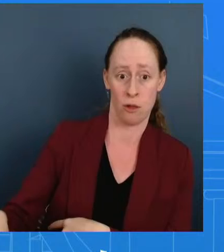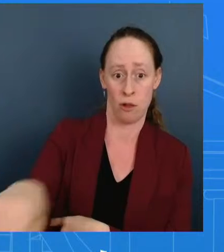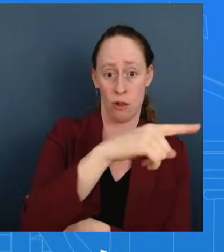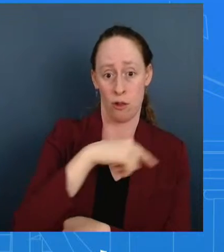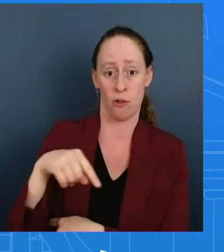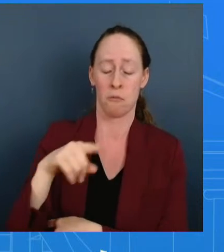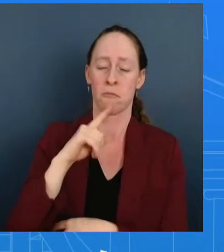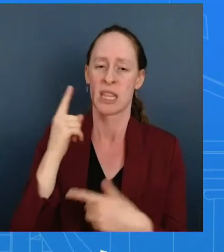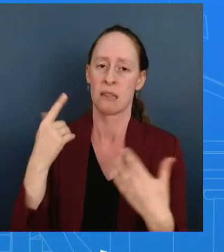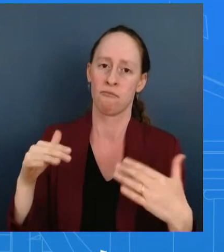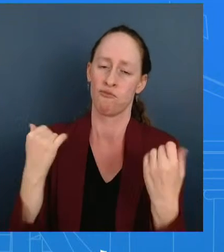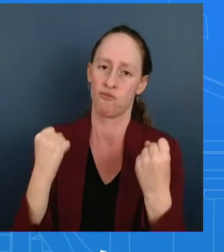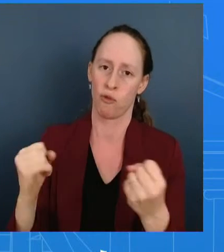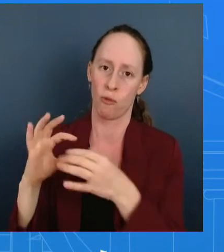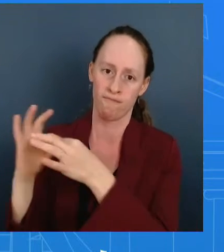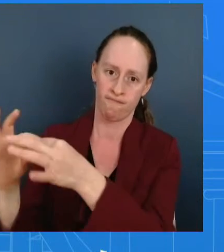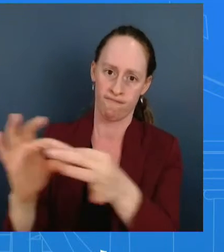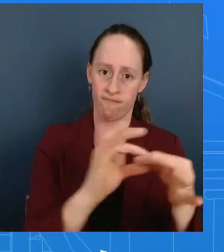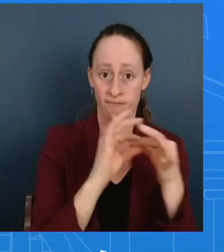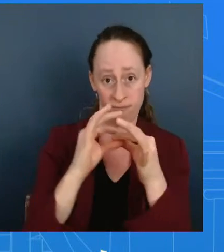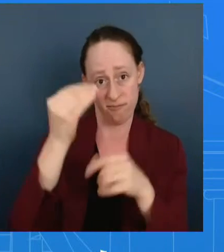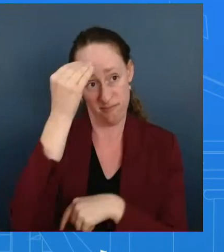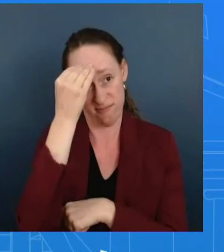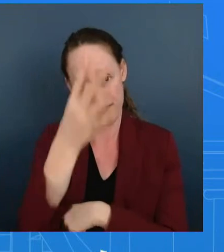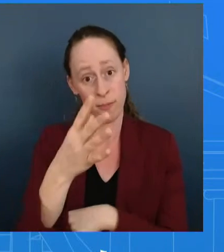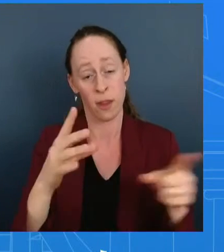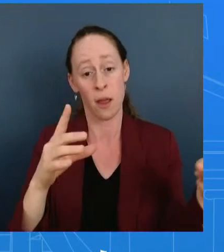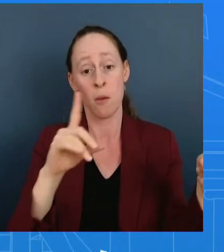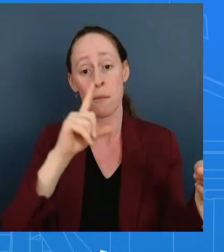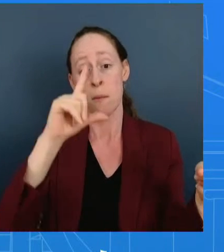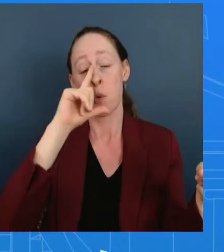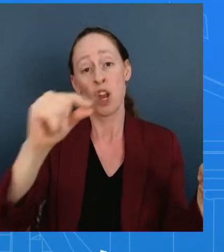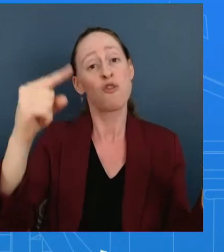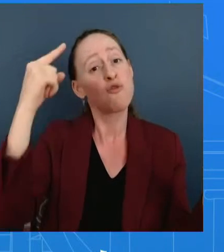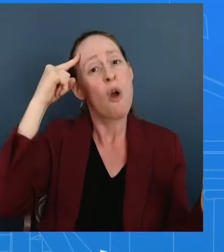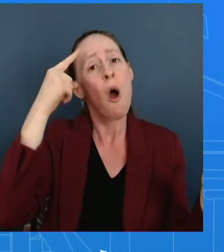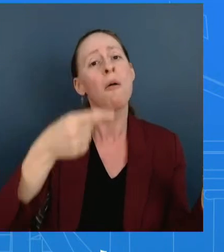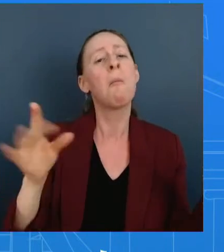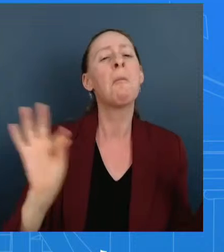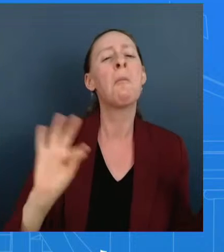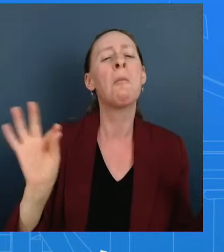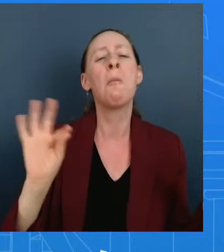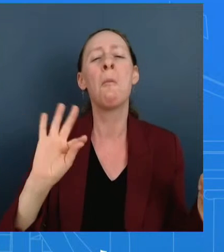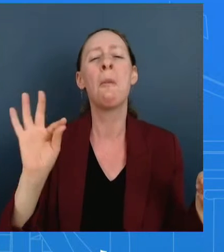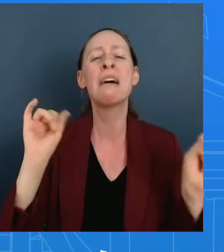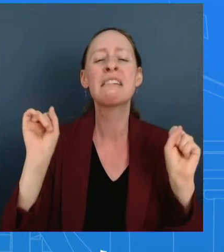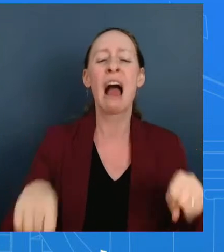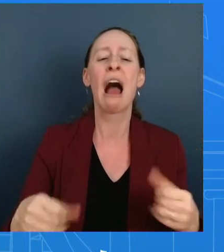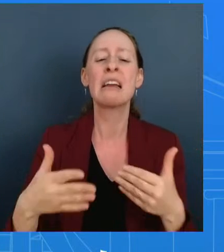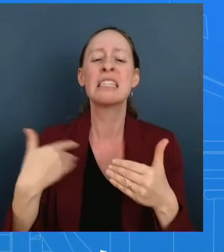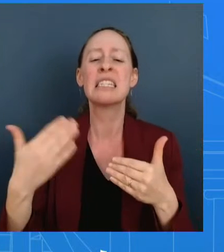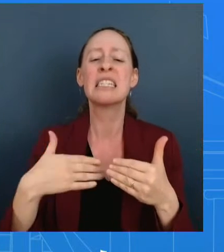that if he thinks he can outlast the coalition of countries that are supporting Ukraine, he's dead wrong again. As President Biden has said himself,